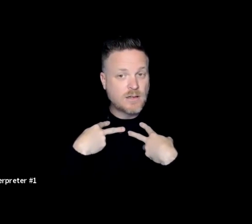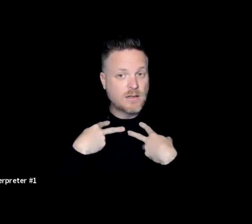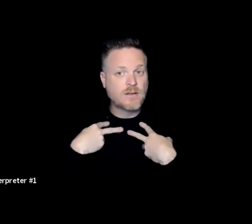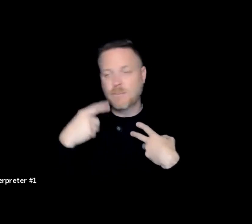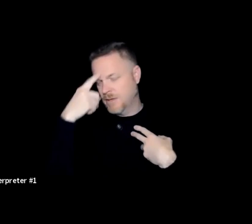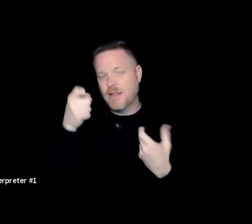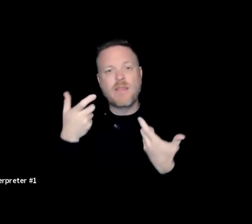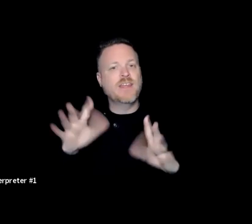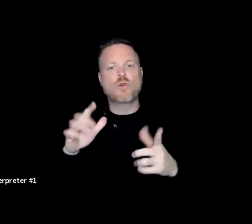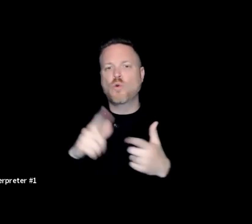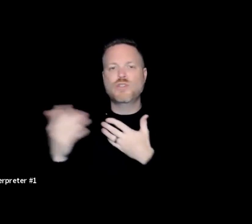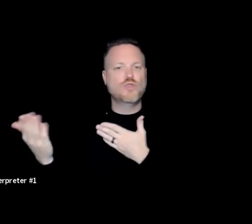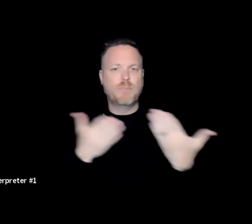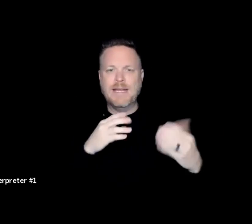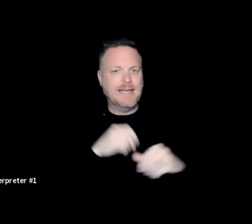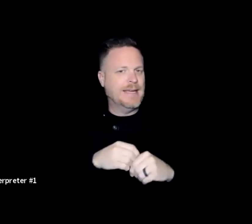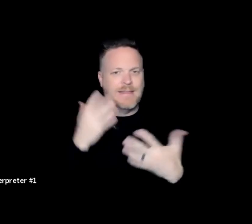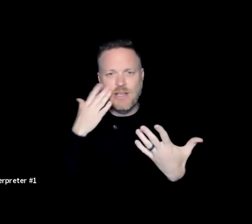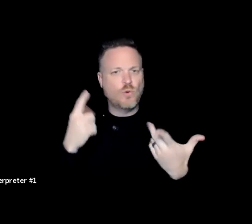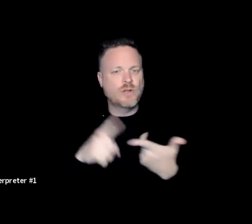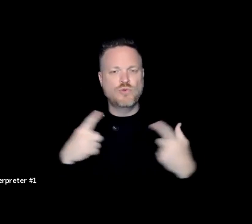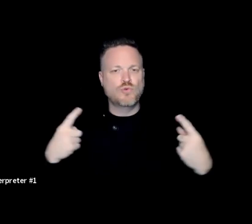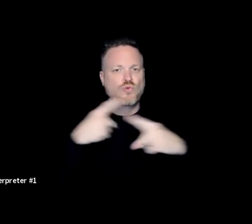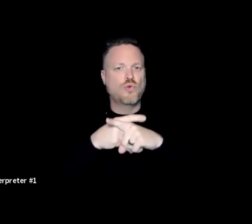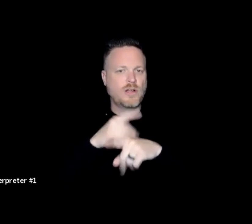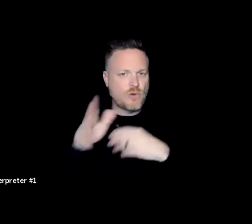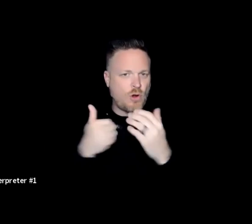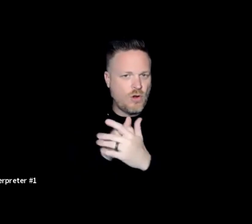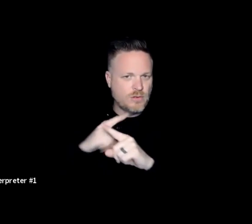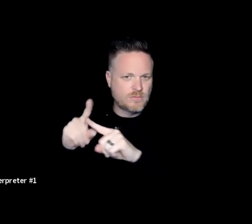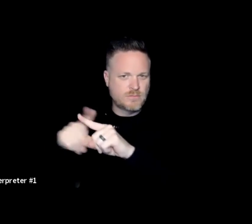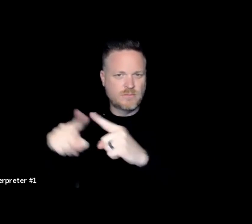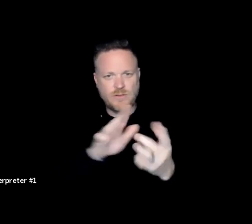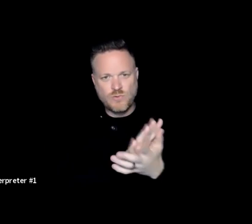bring in that's going to be able to cross all the different schools with all the different needs.